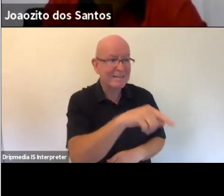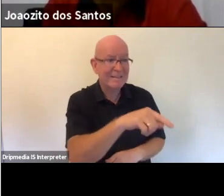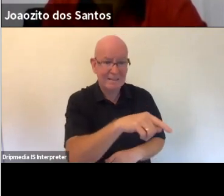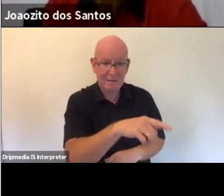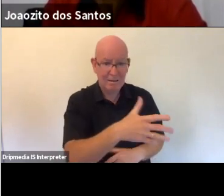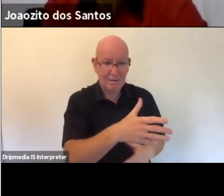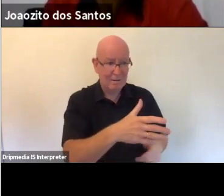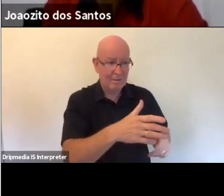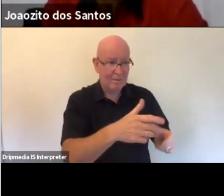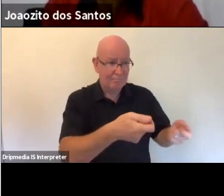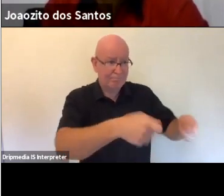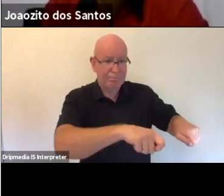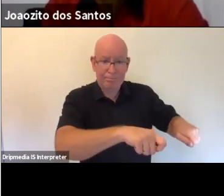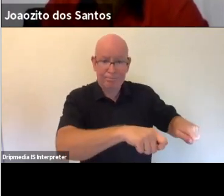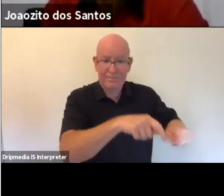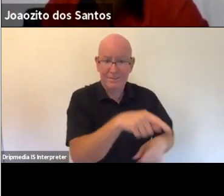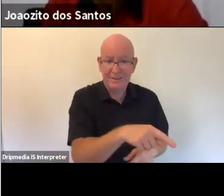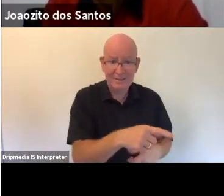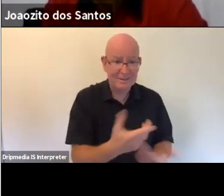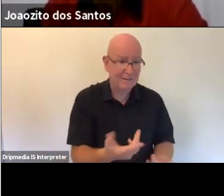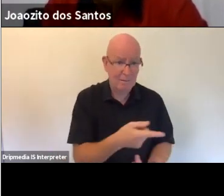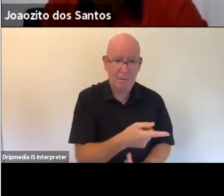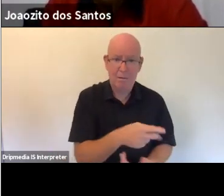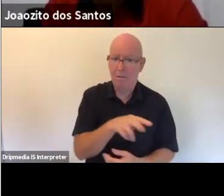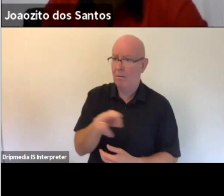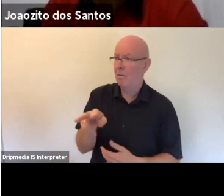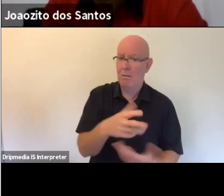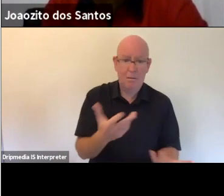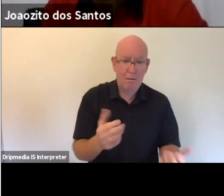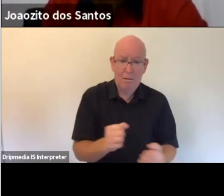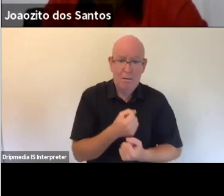And then, we had called him. And it’s very difficult for us to…